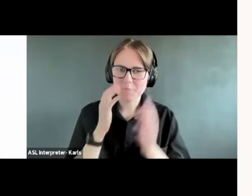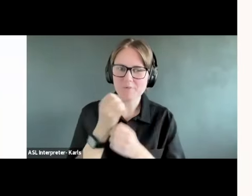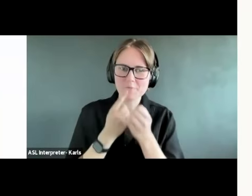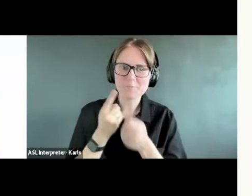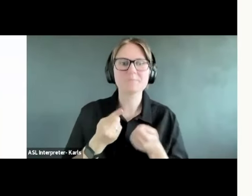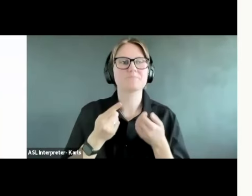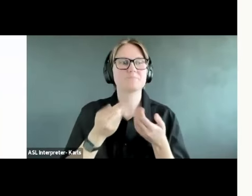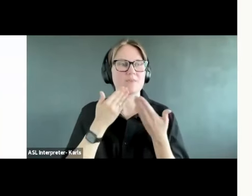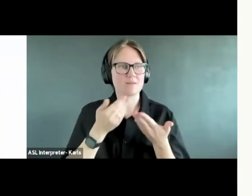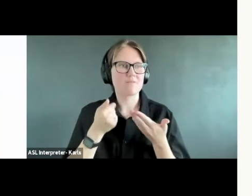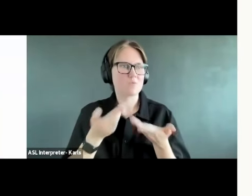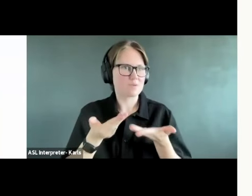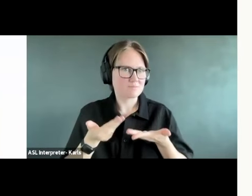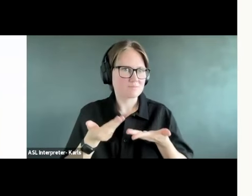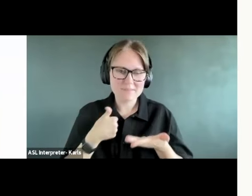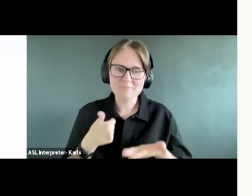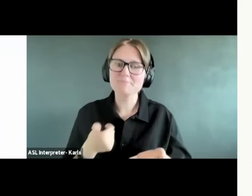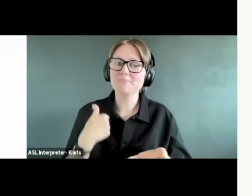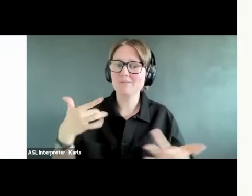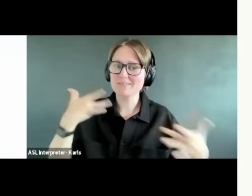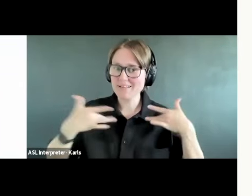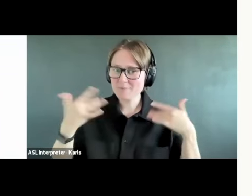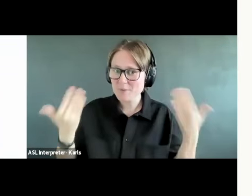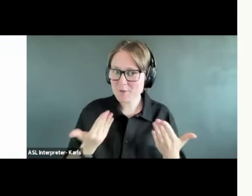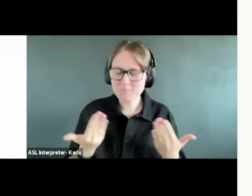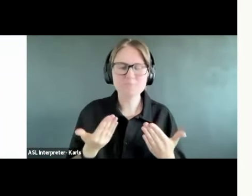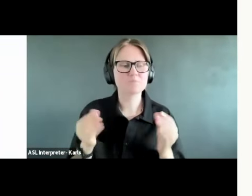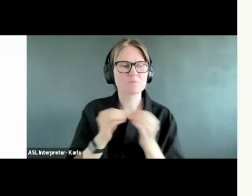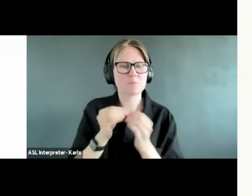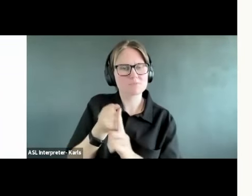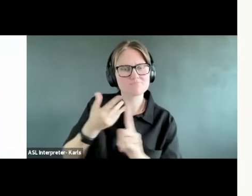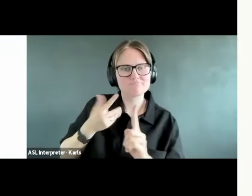So a little bit more about me when, like Nicole said,